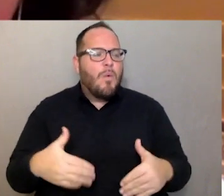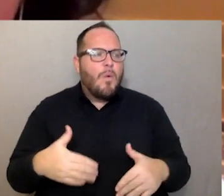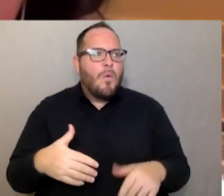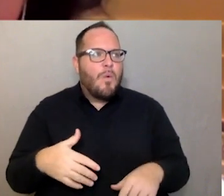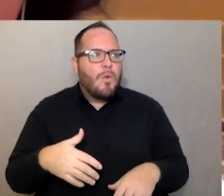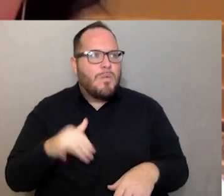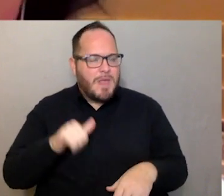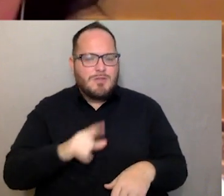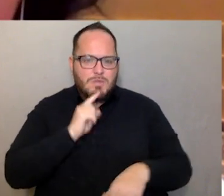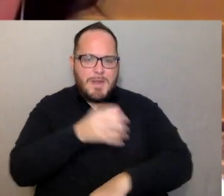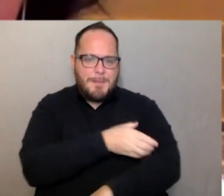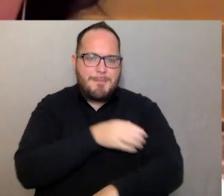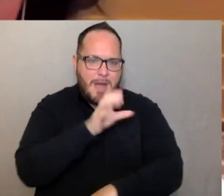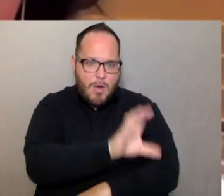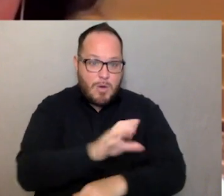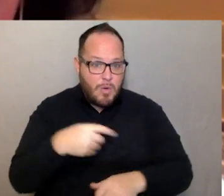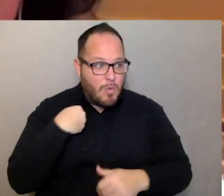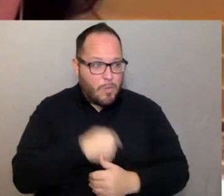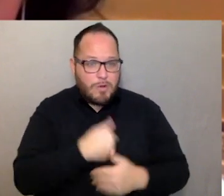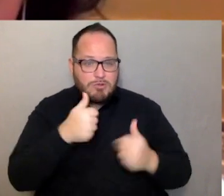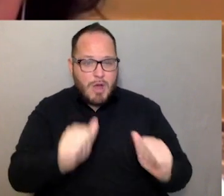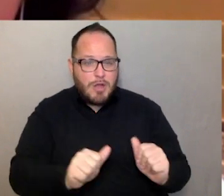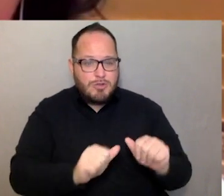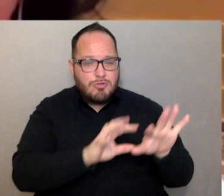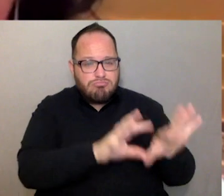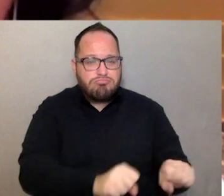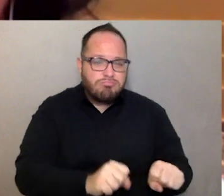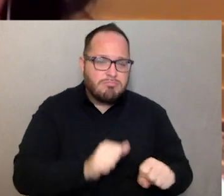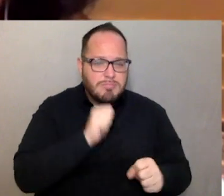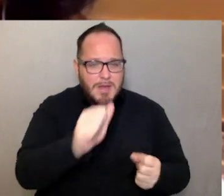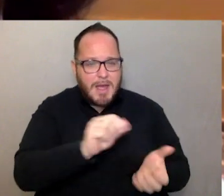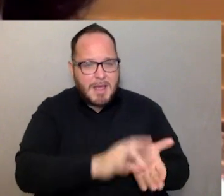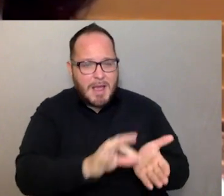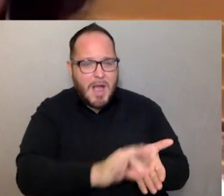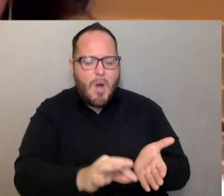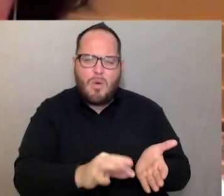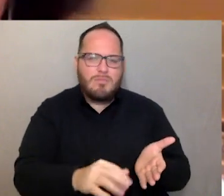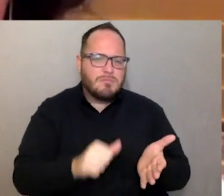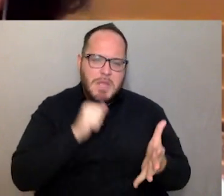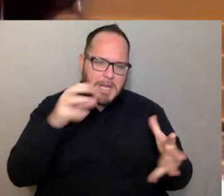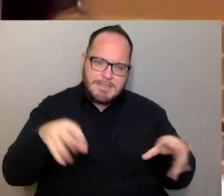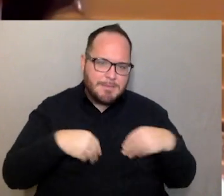IN THE FIRST PLACE, AND TO JUST ERASE THAT IS REALLY UNACCEPTABLE. THAT'S WHAT WE'RE TALKING ABOUT HERE. I THINK AS RAMON ALLUDED TO, WE